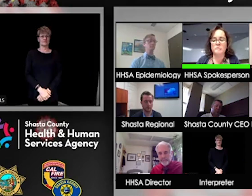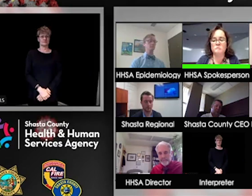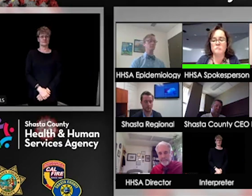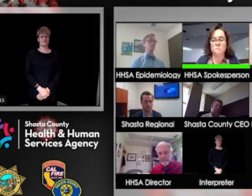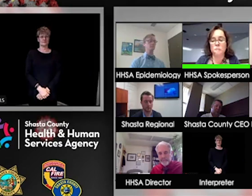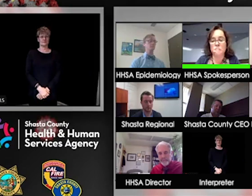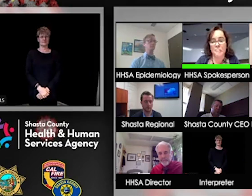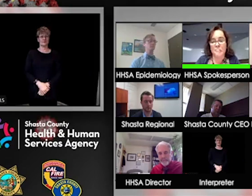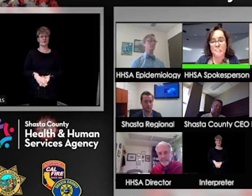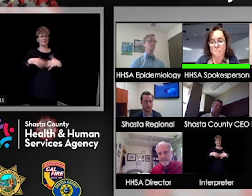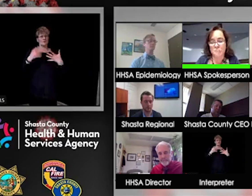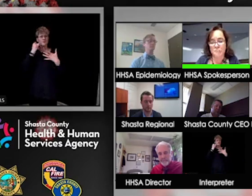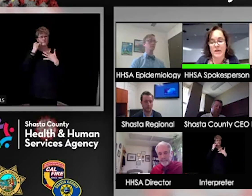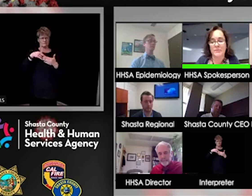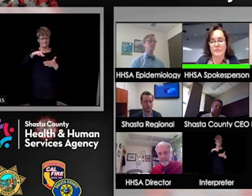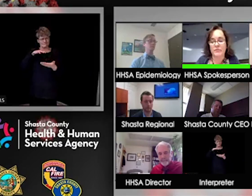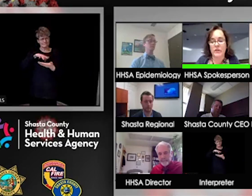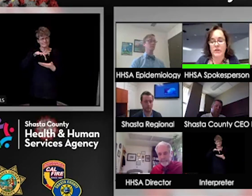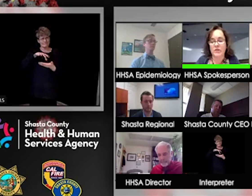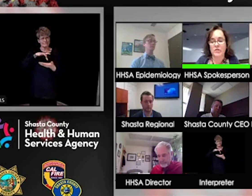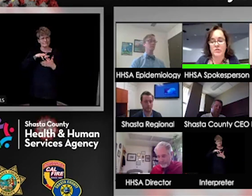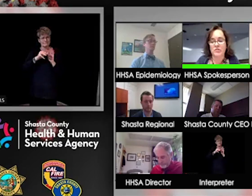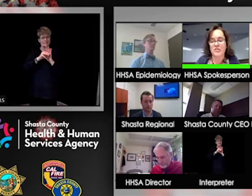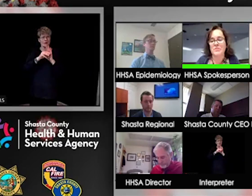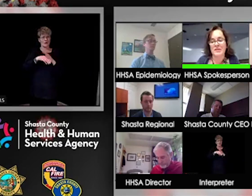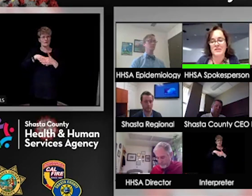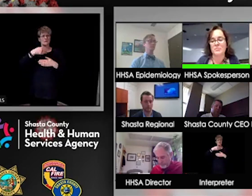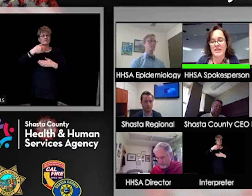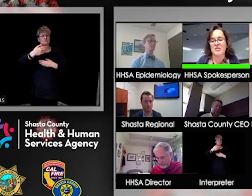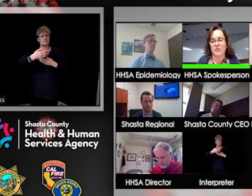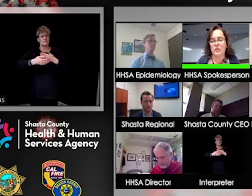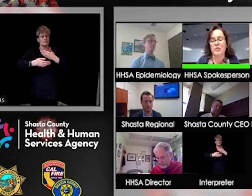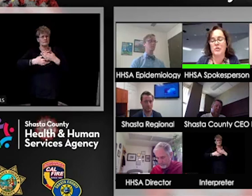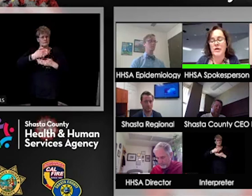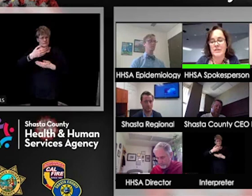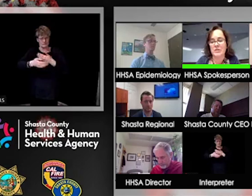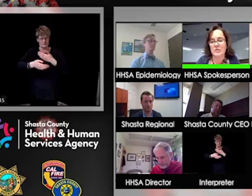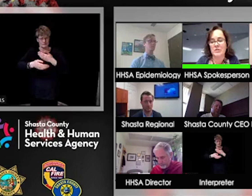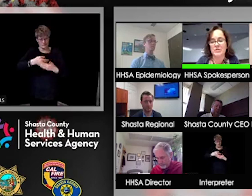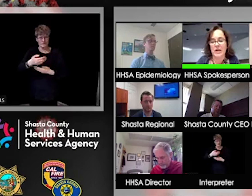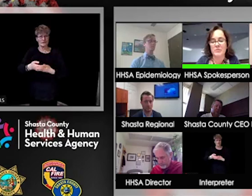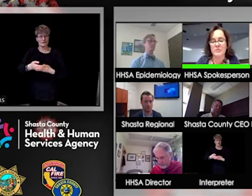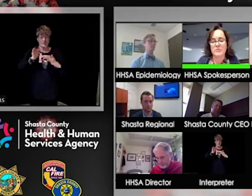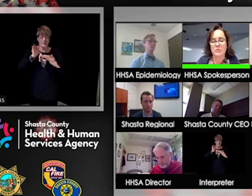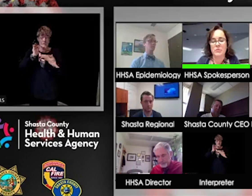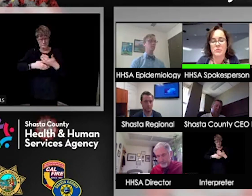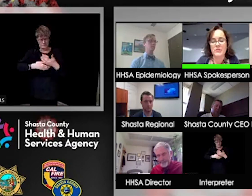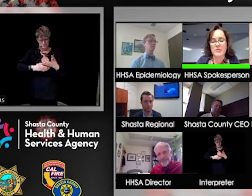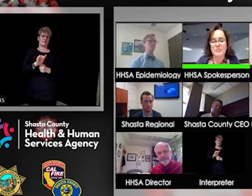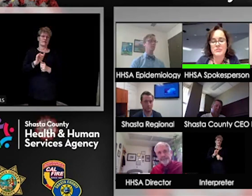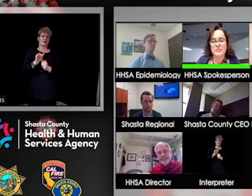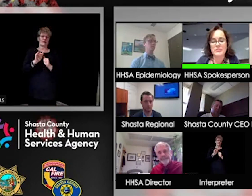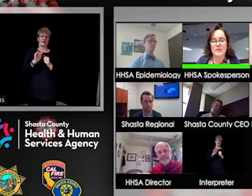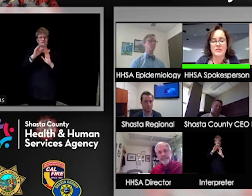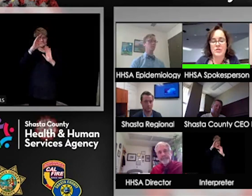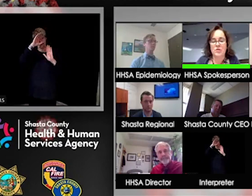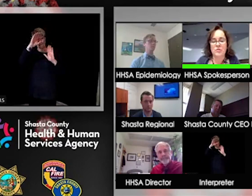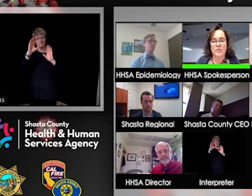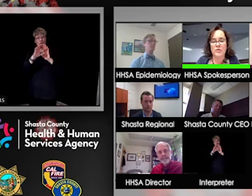time it will change, based on the low numbers that you described. So certainly, there is